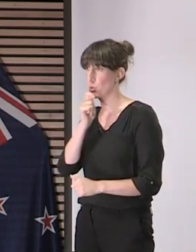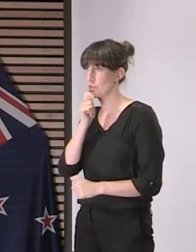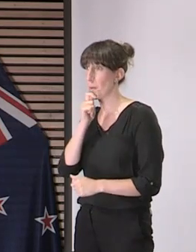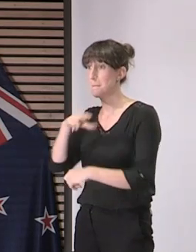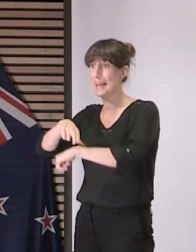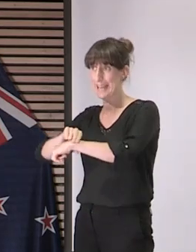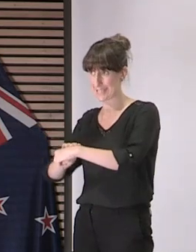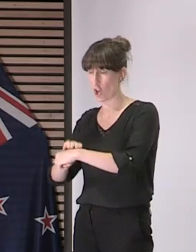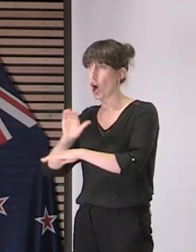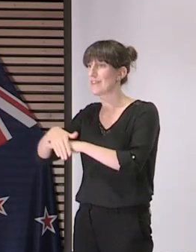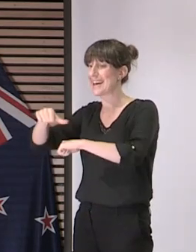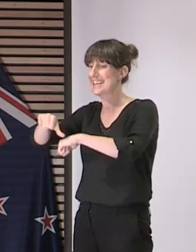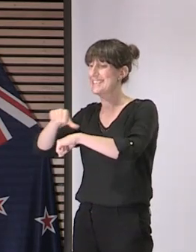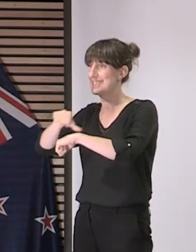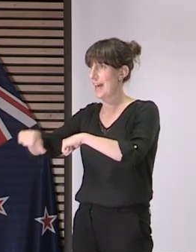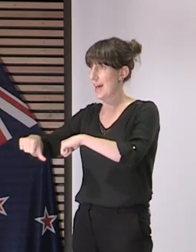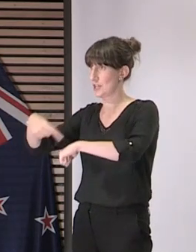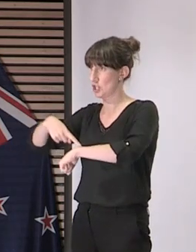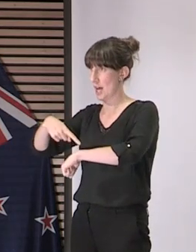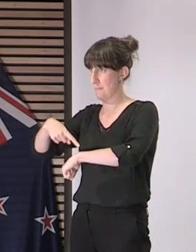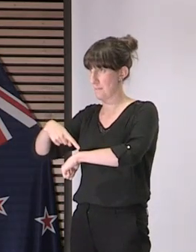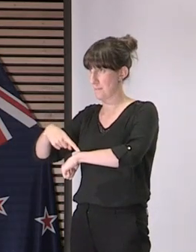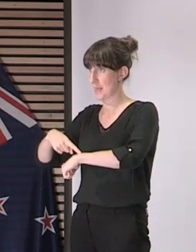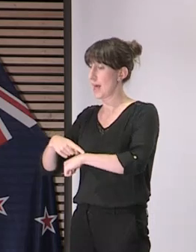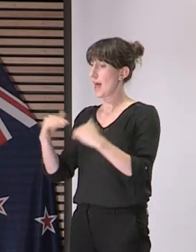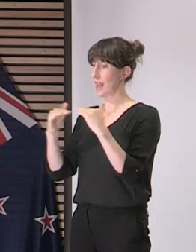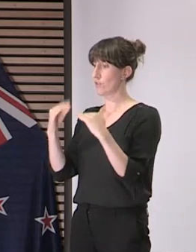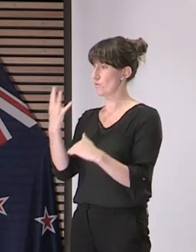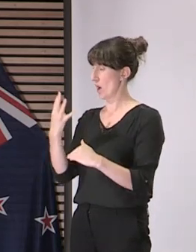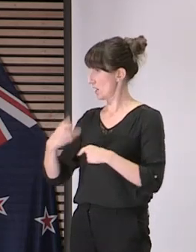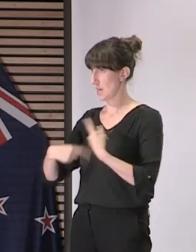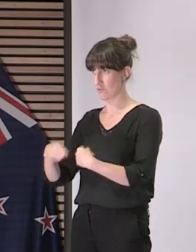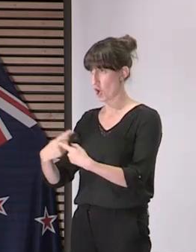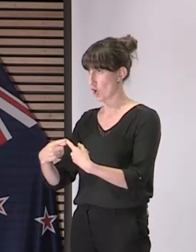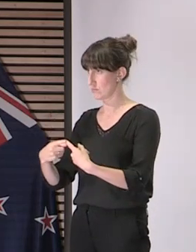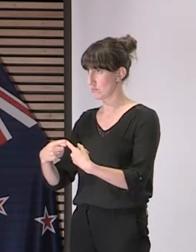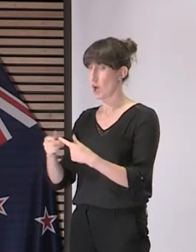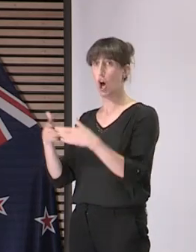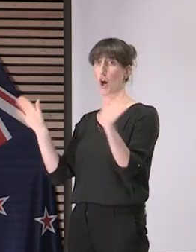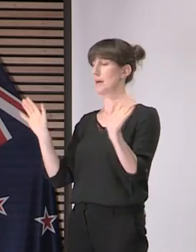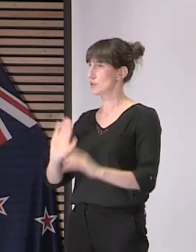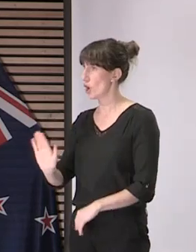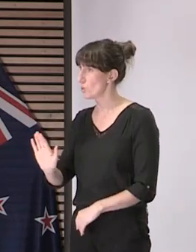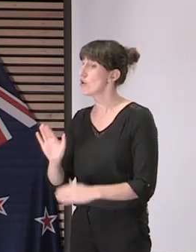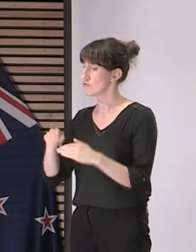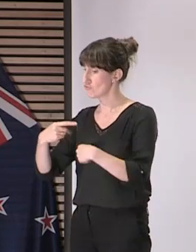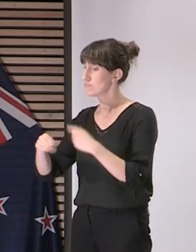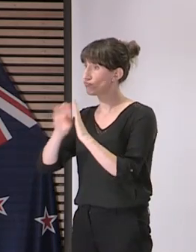clear messages from the police around the Easter break what to expect. The message here is really simple. Alert level 4